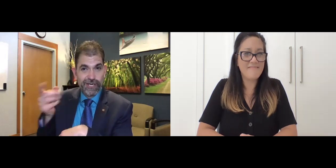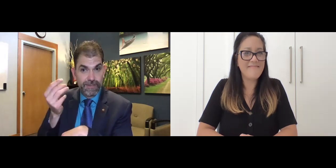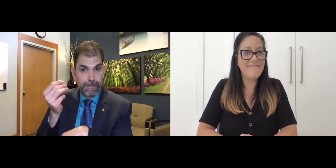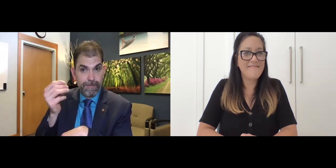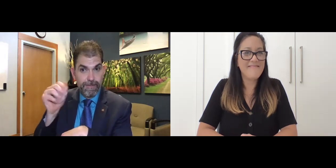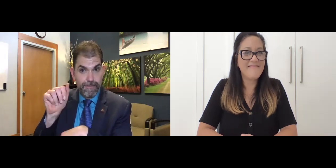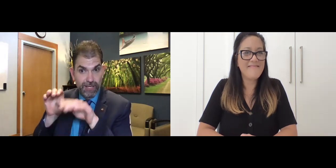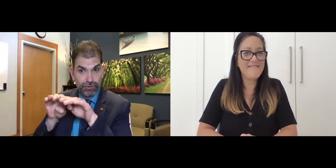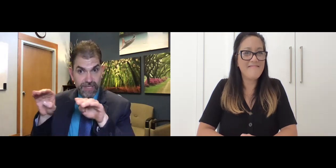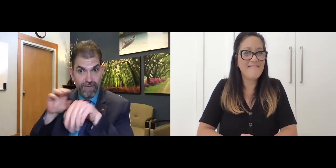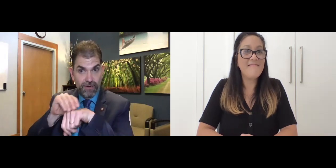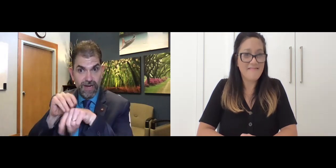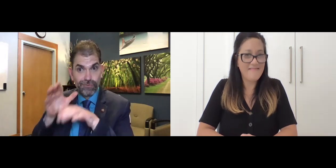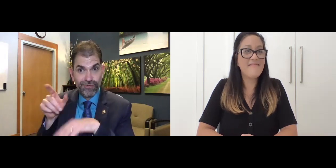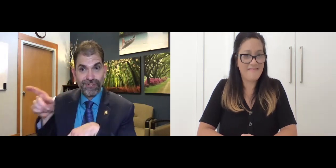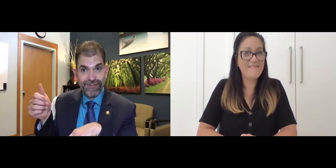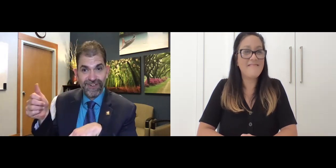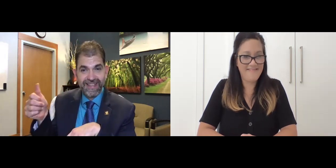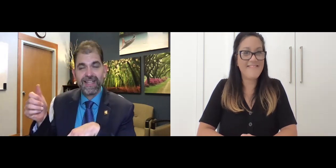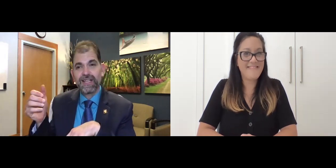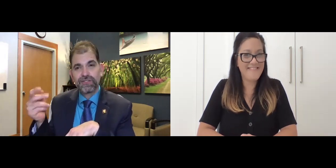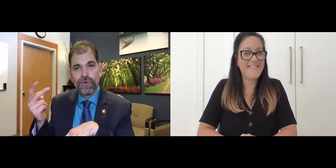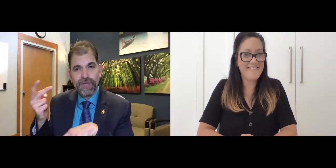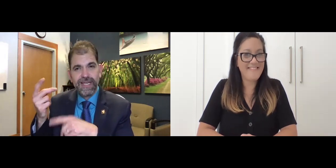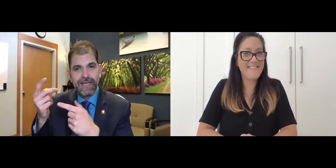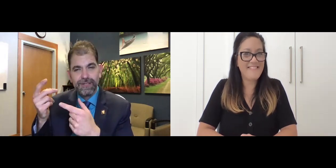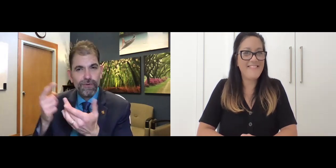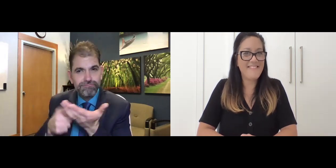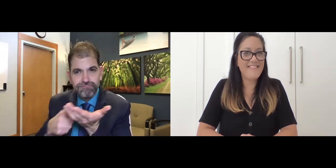So we have a social worker here, a master's level counselor